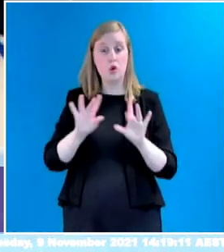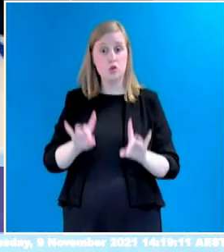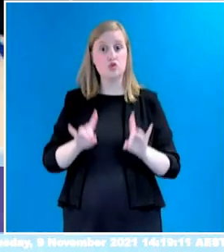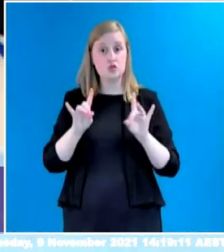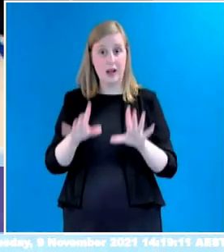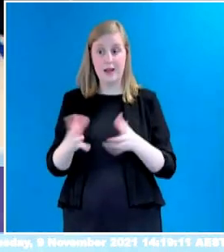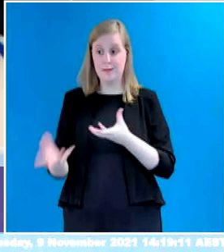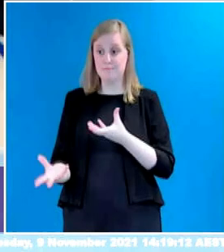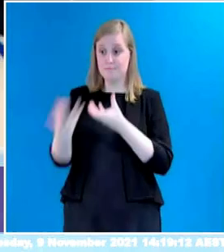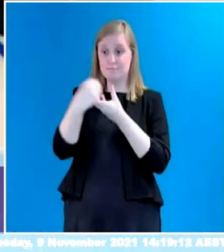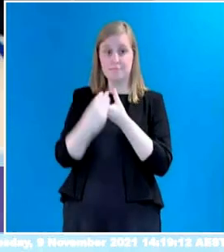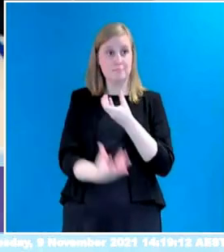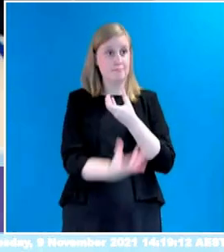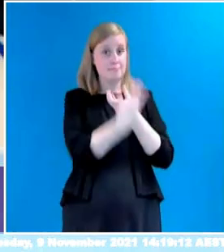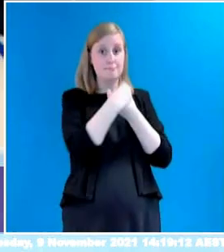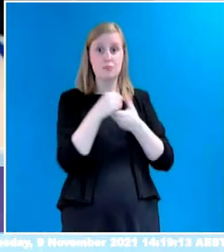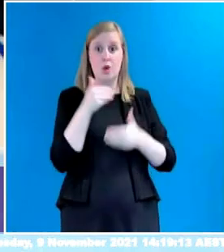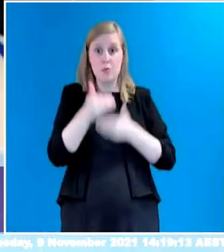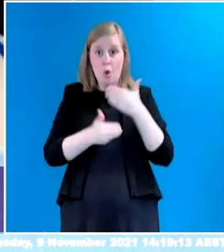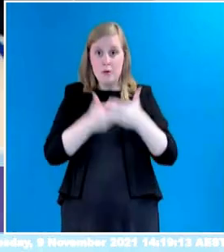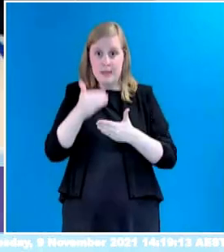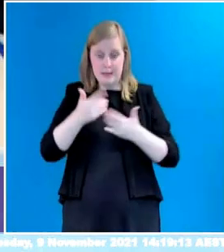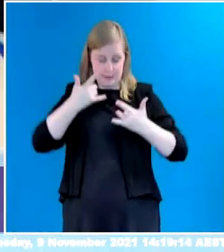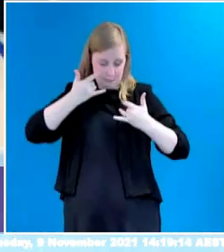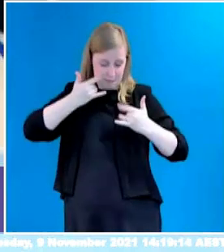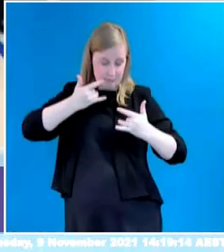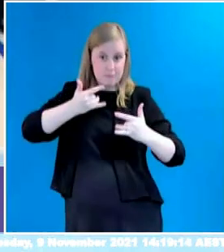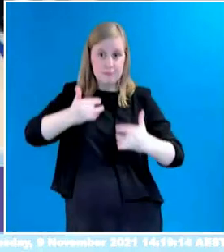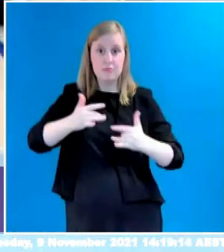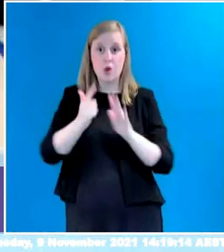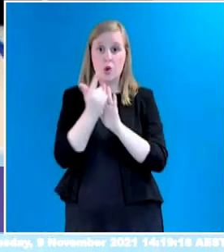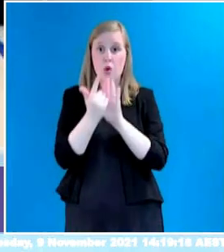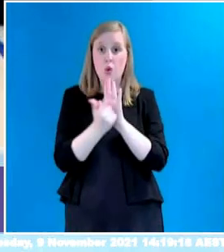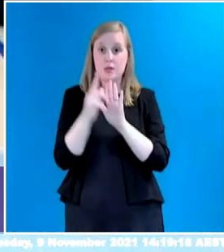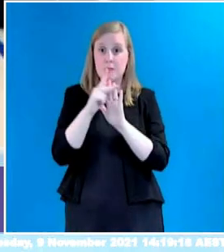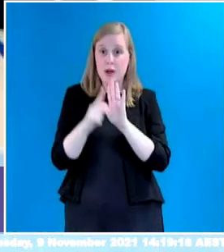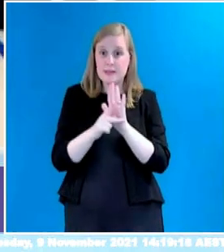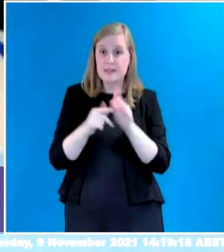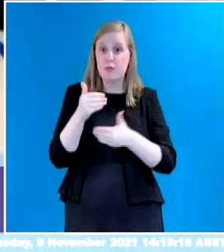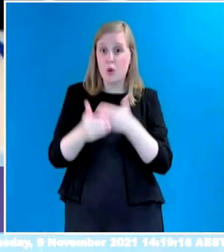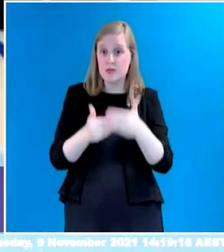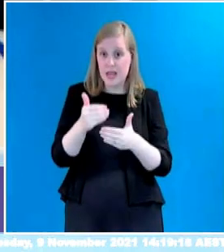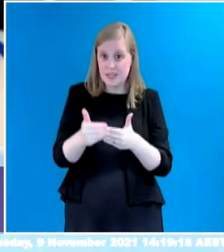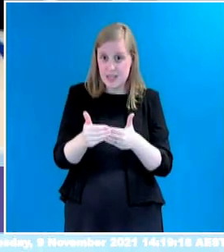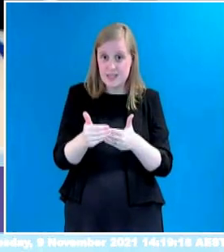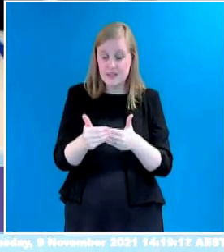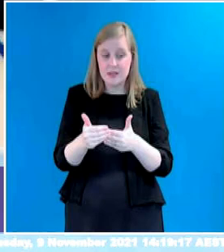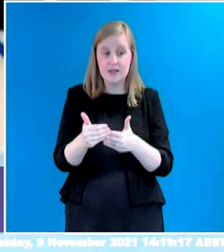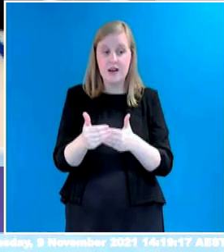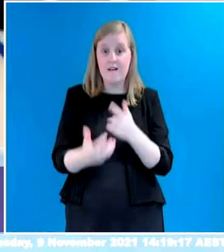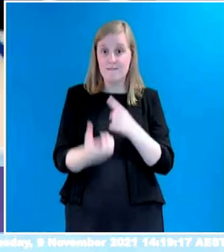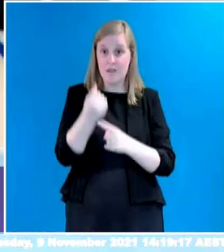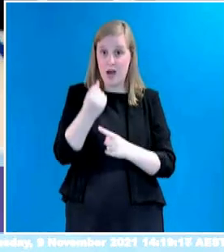assessment, which is reflected in the National Interest Analysis, was that for